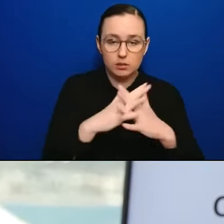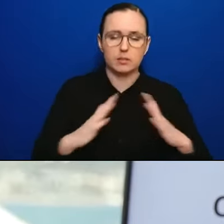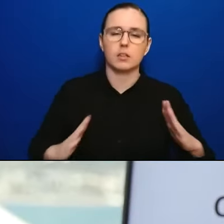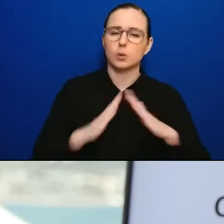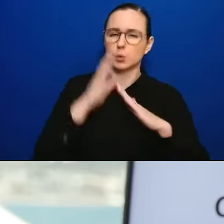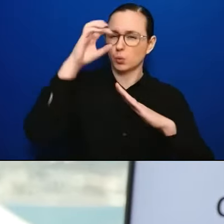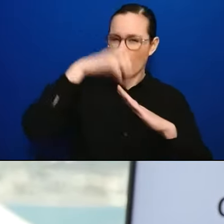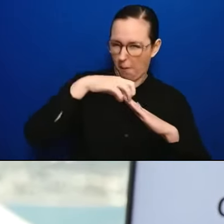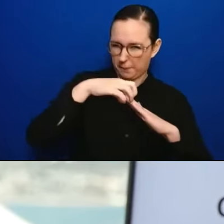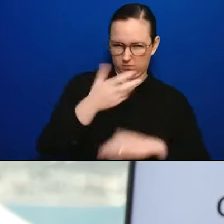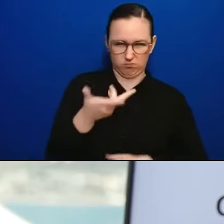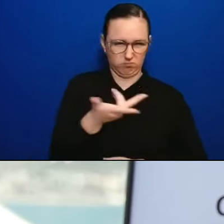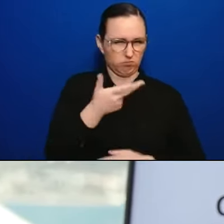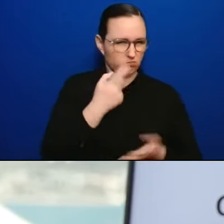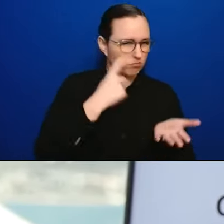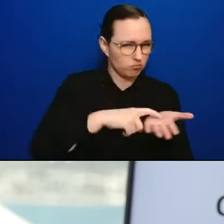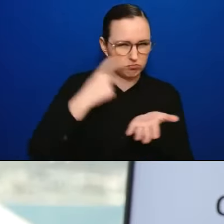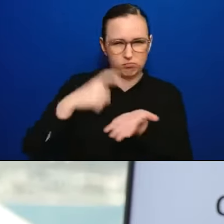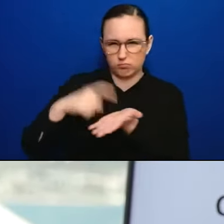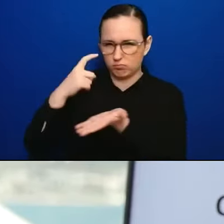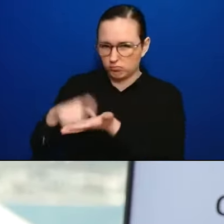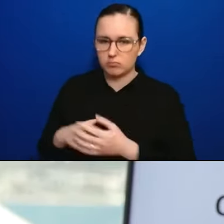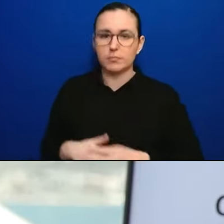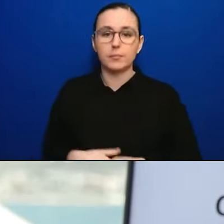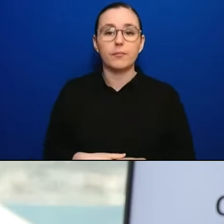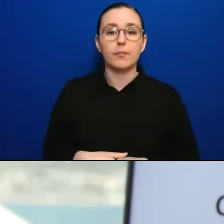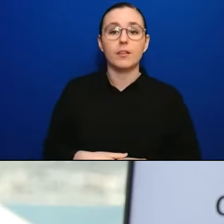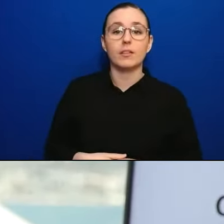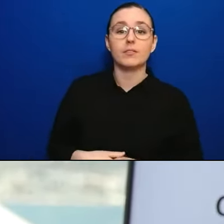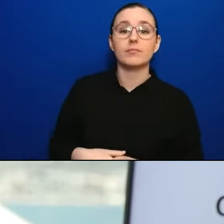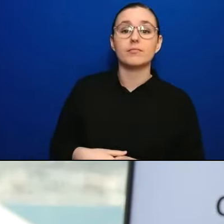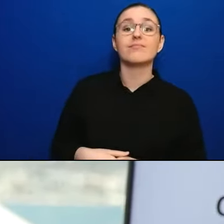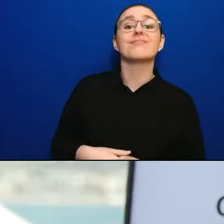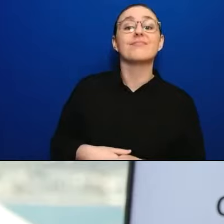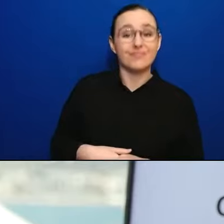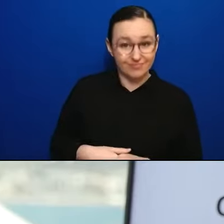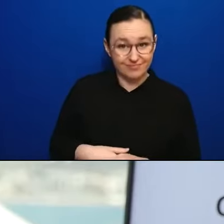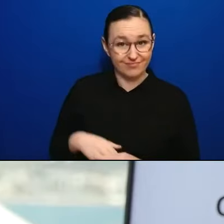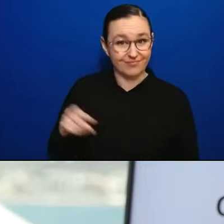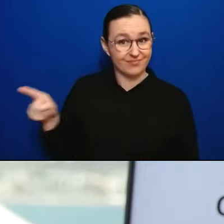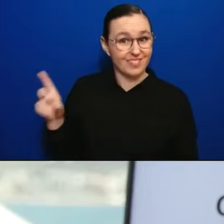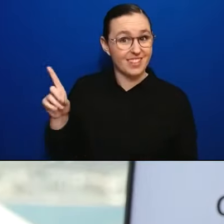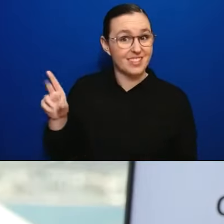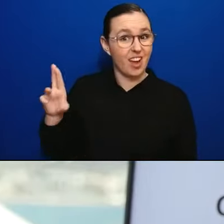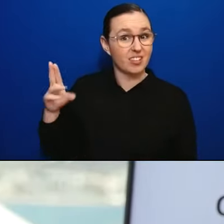Suquamish and we're honored to